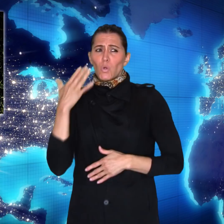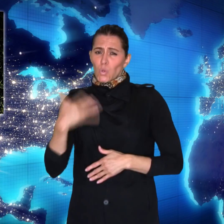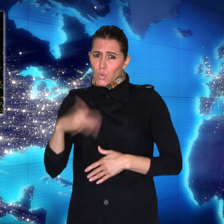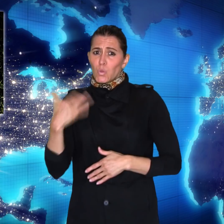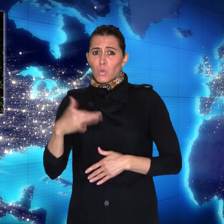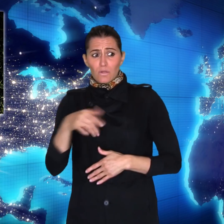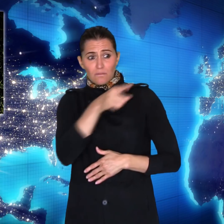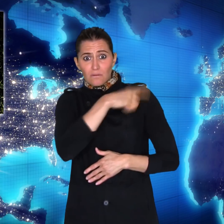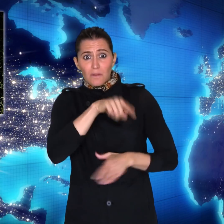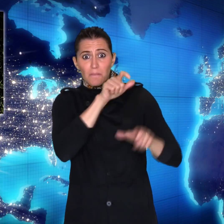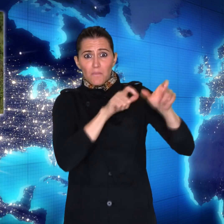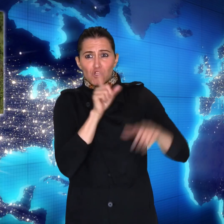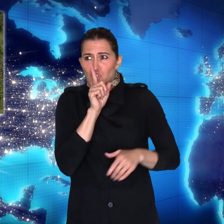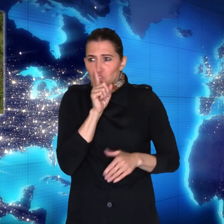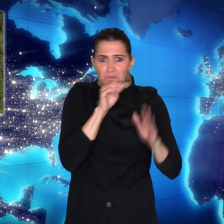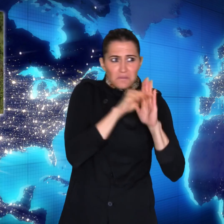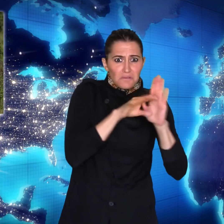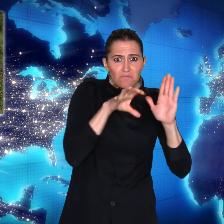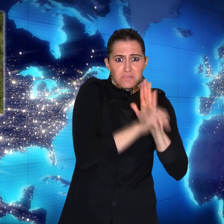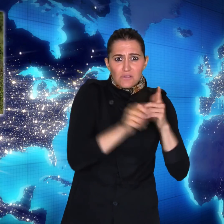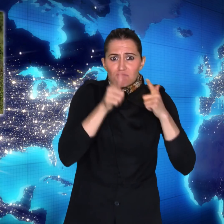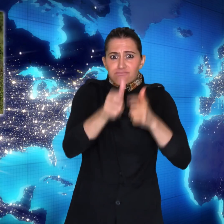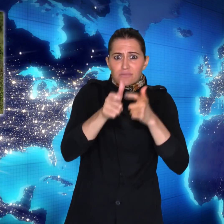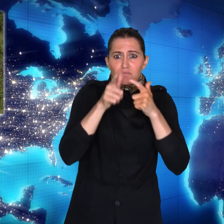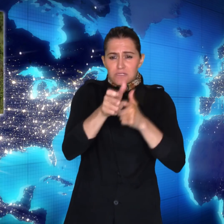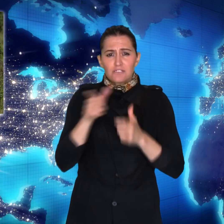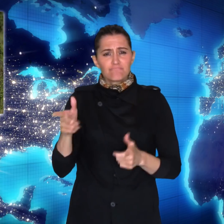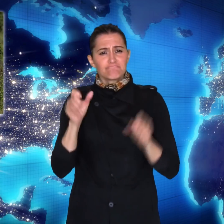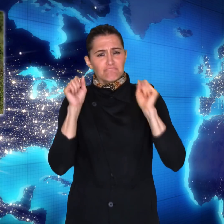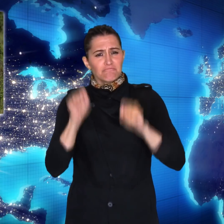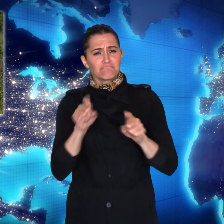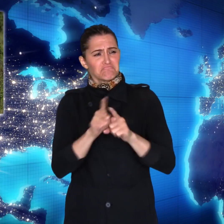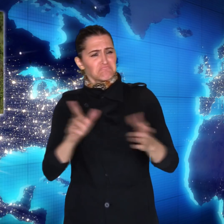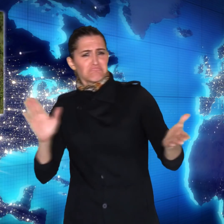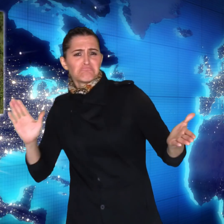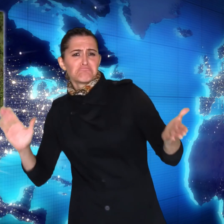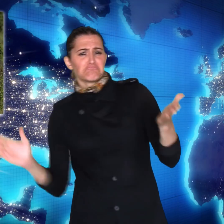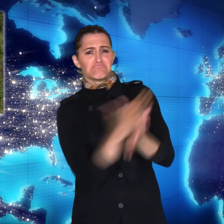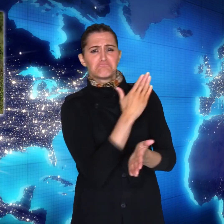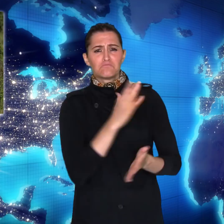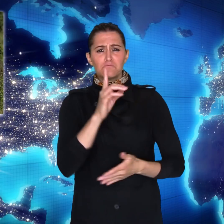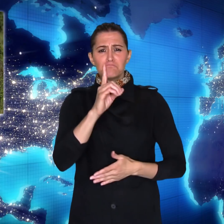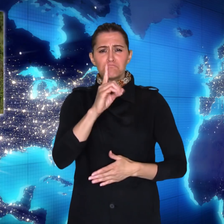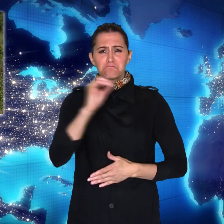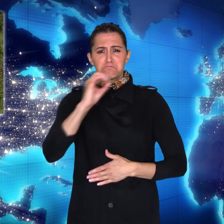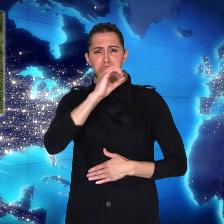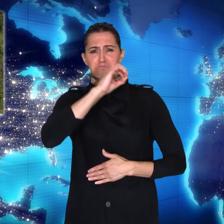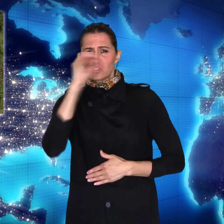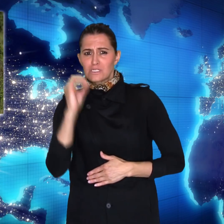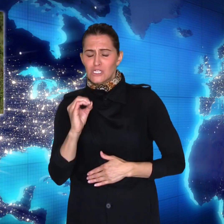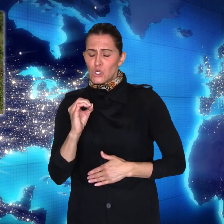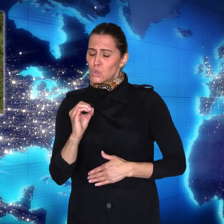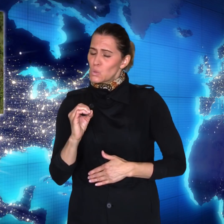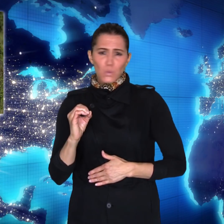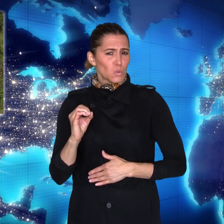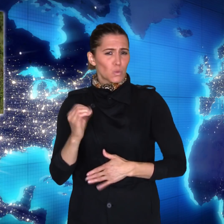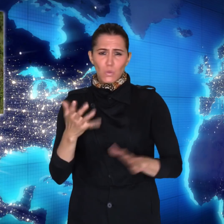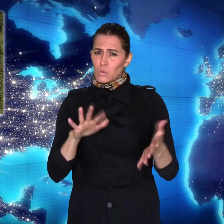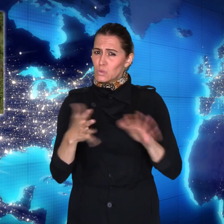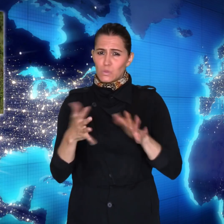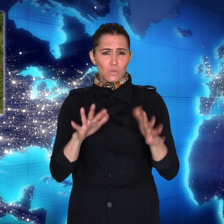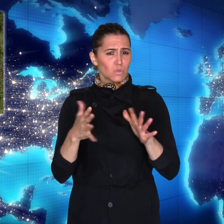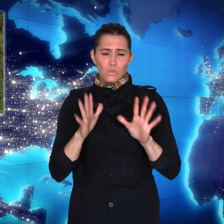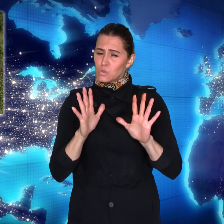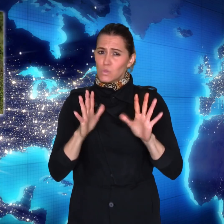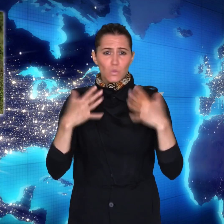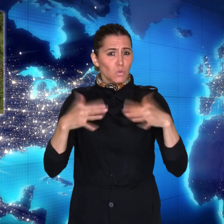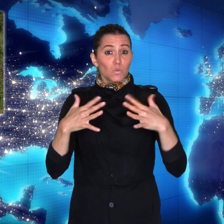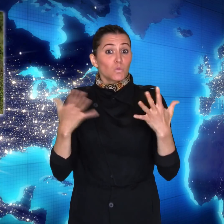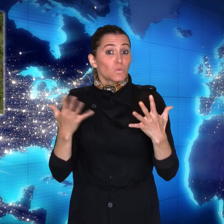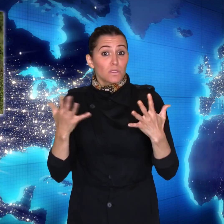that eradication of poaching may not be